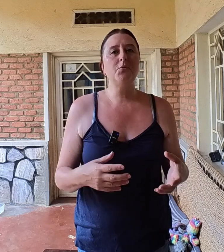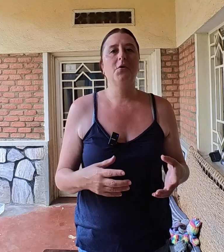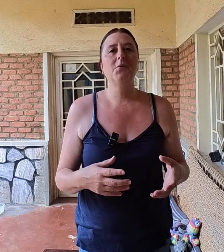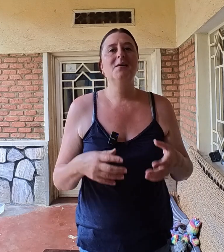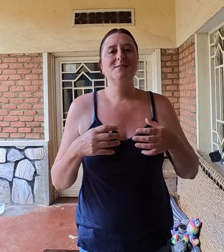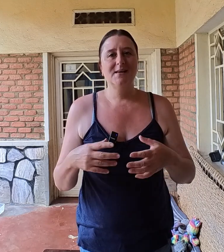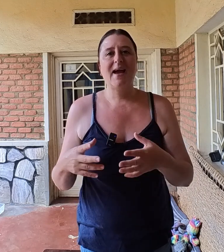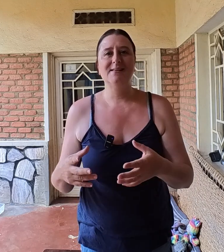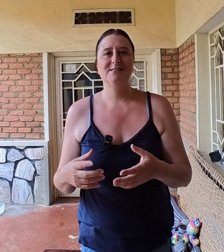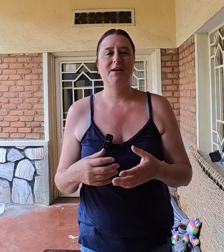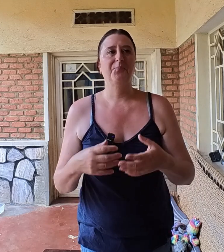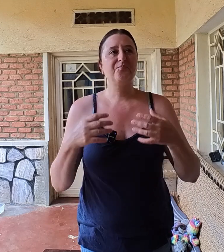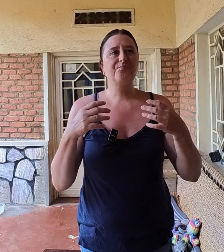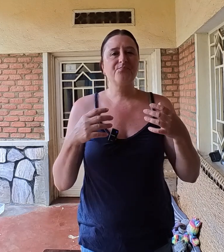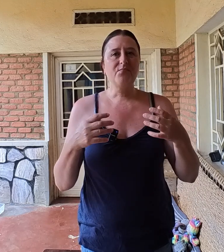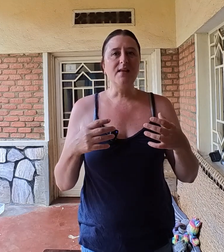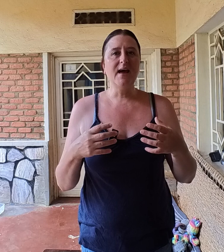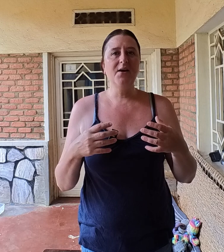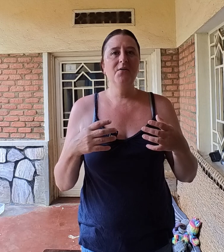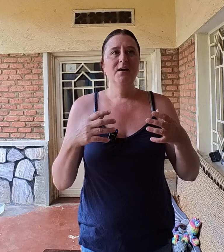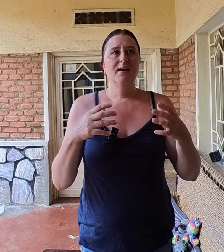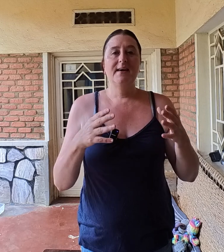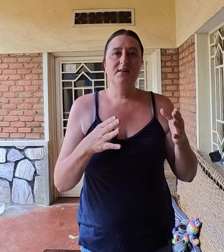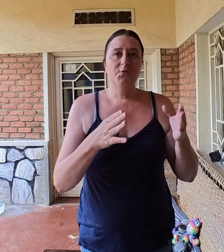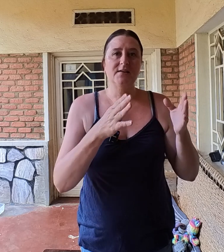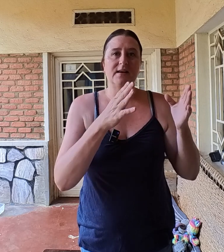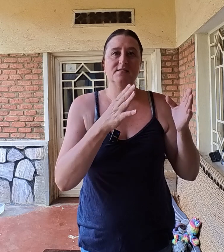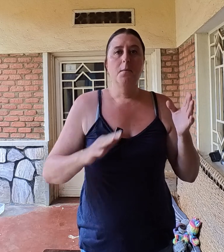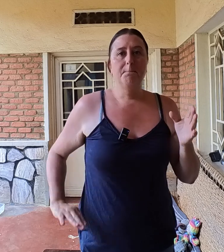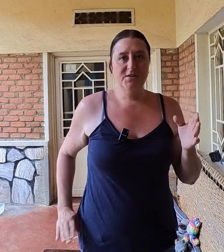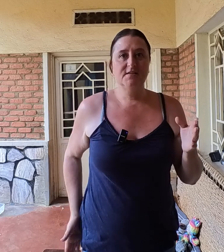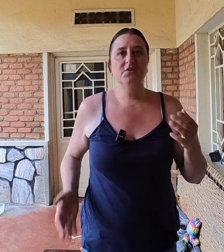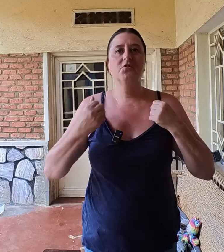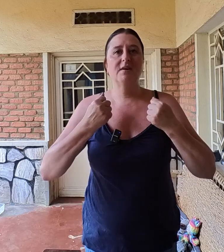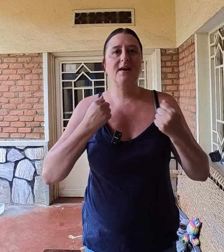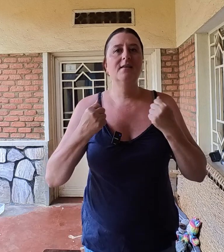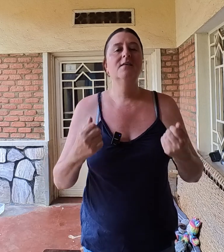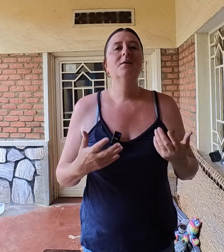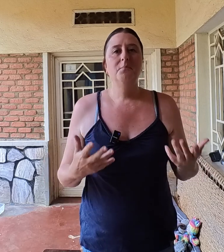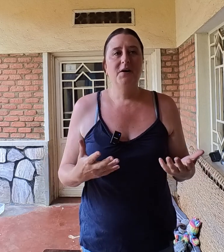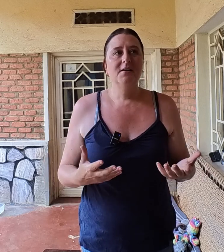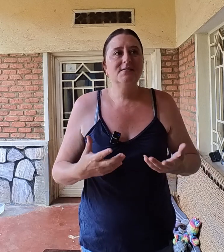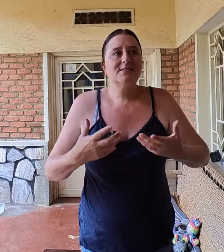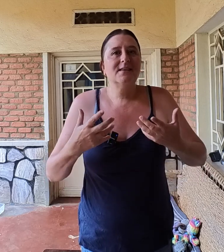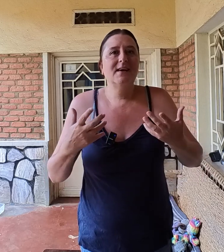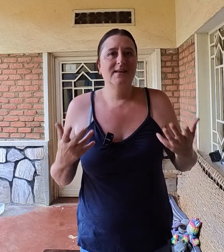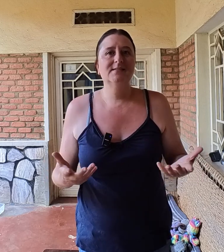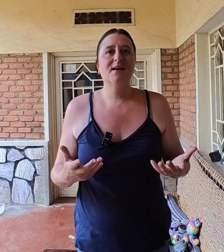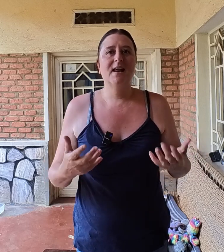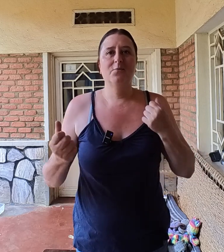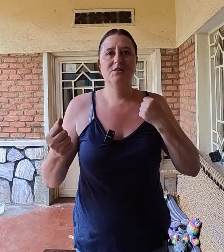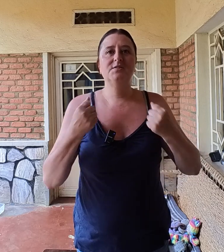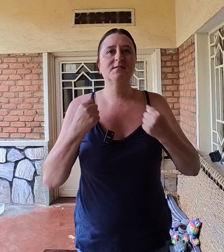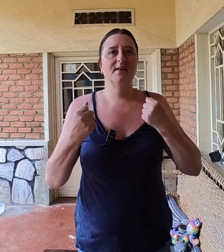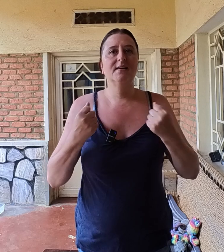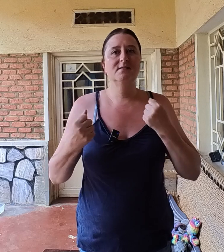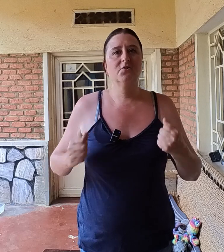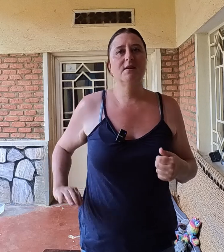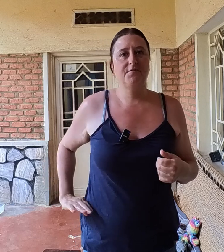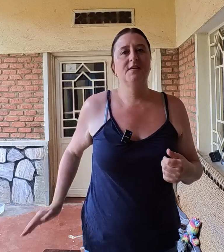ikibuno cy'ingagi. Now, in Kinyarwanda that's 'buttock gorilla,' but in sign language you sign the gorilla